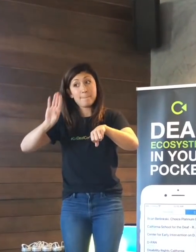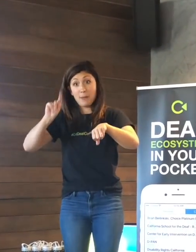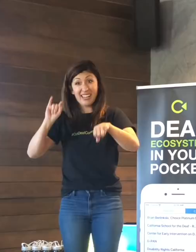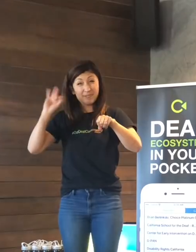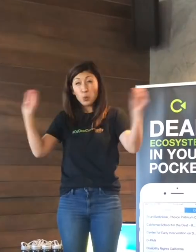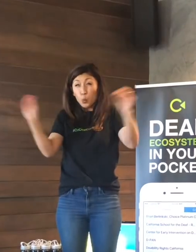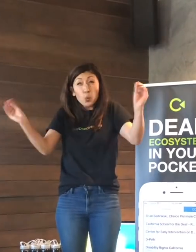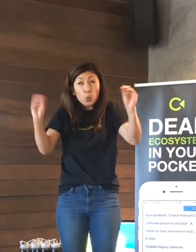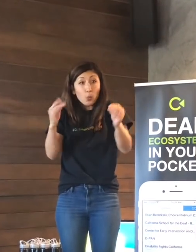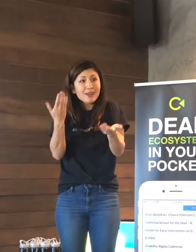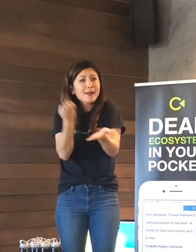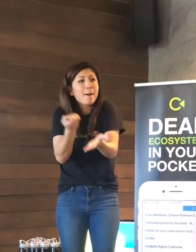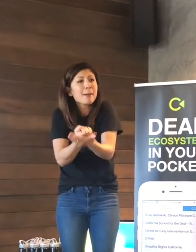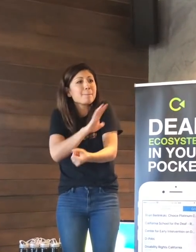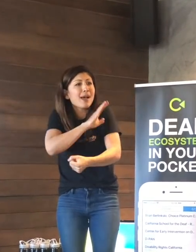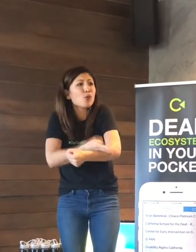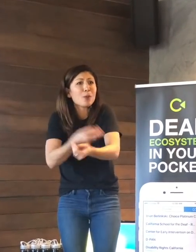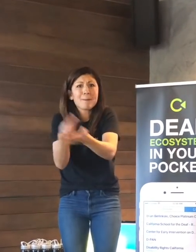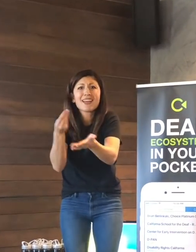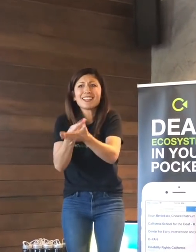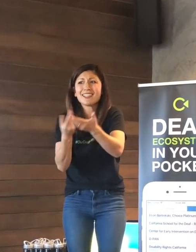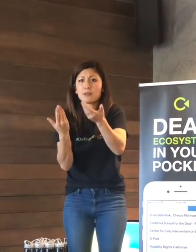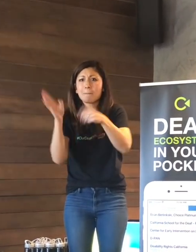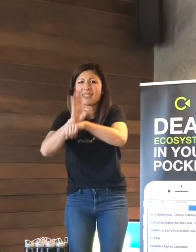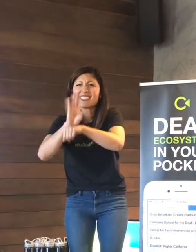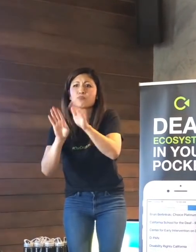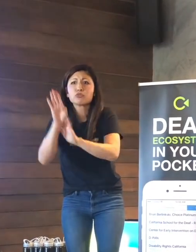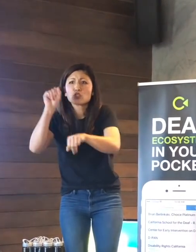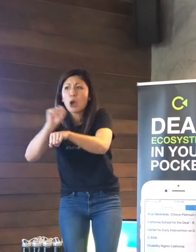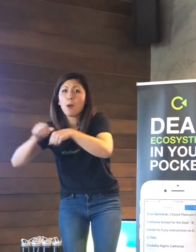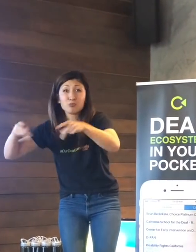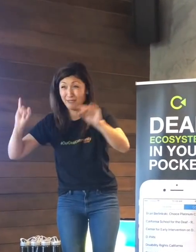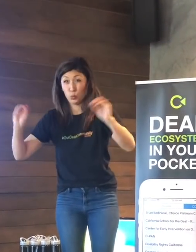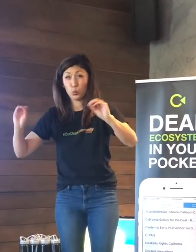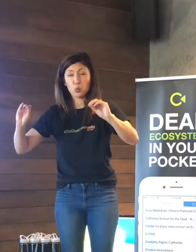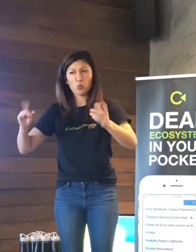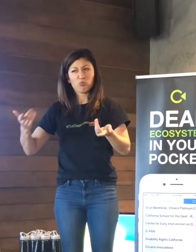But, if we do not have economic power, money, businesses, job opportunities thriving...